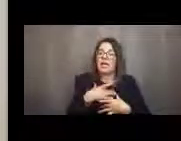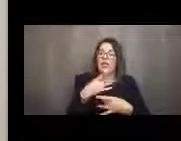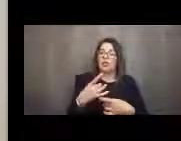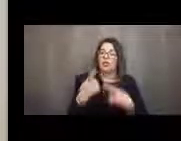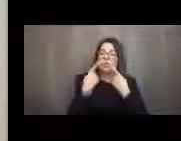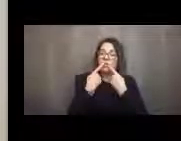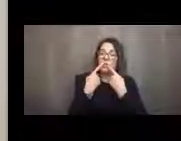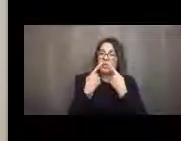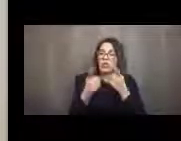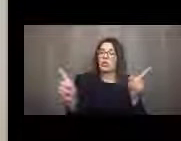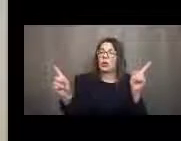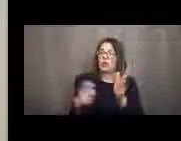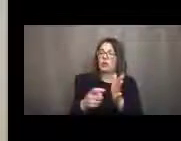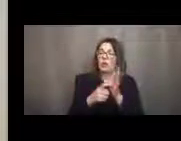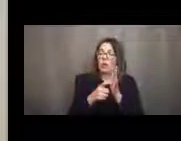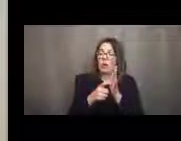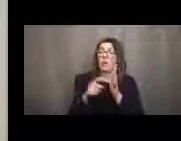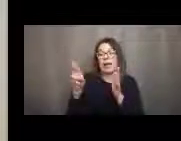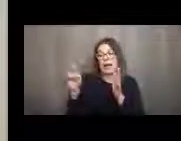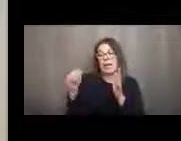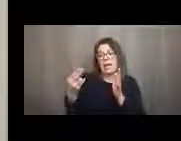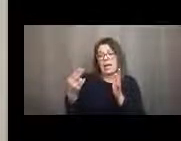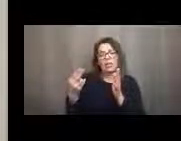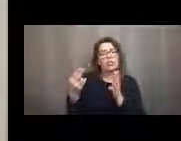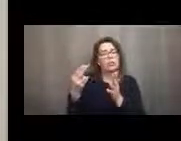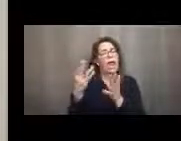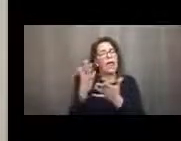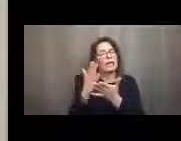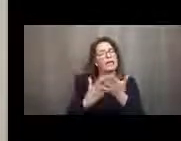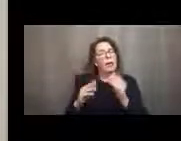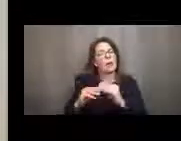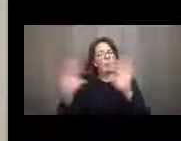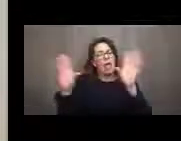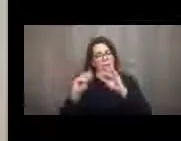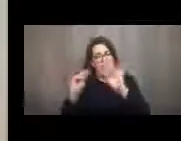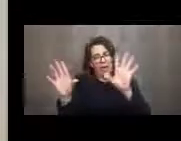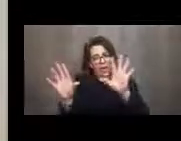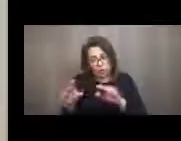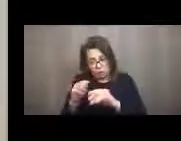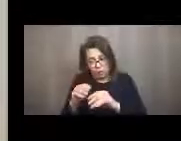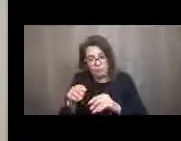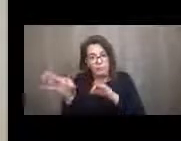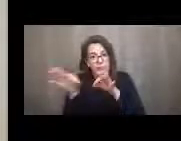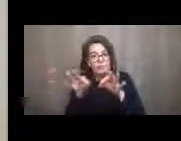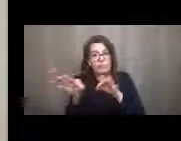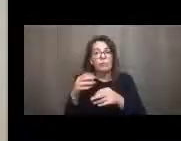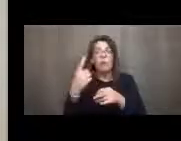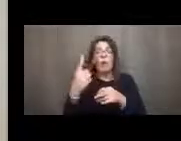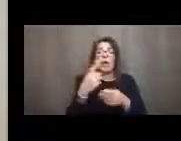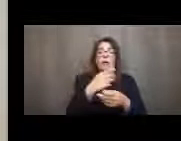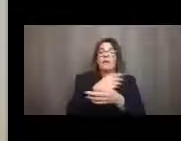that NIH has provided some clarification on. One of them is foreign financial interests.